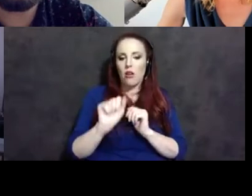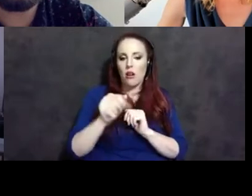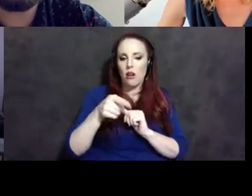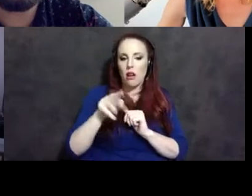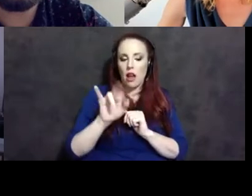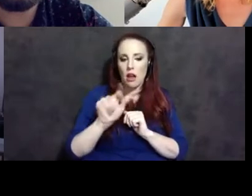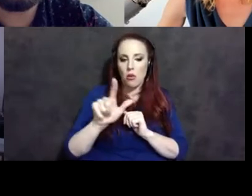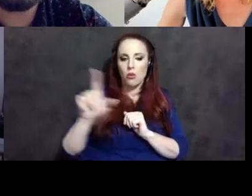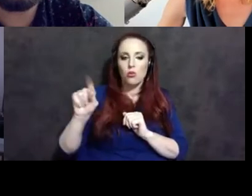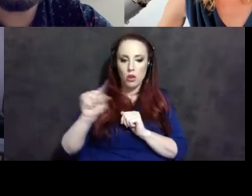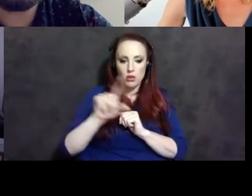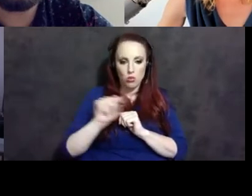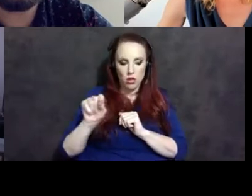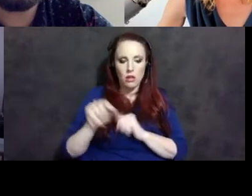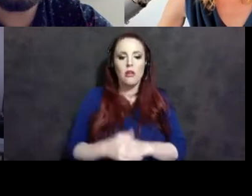Coronavirus and passed away.